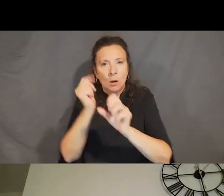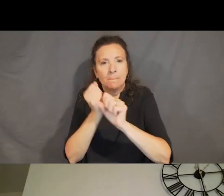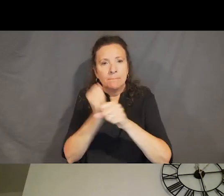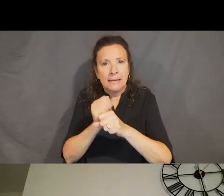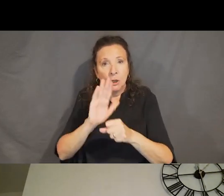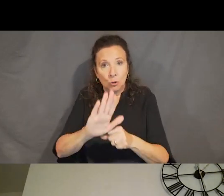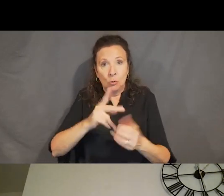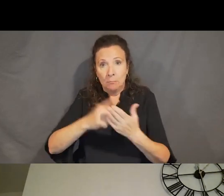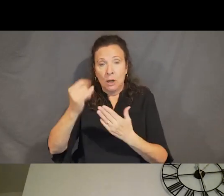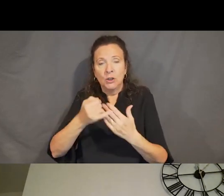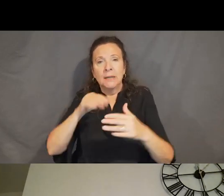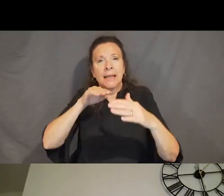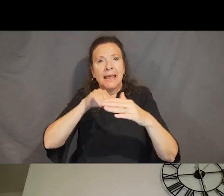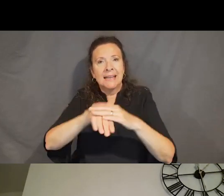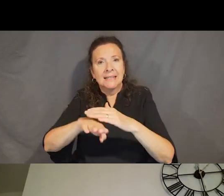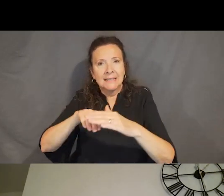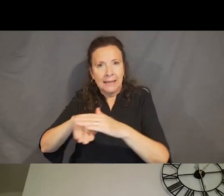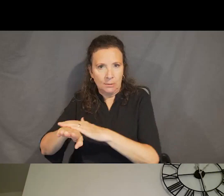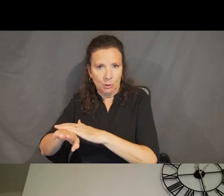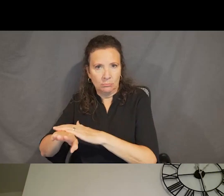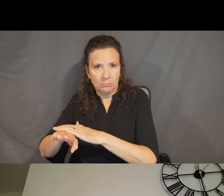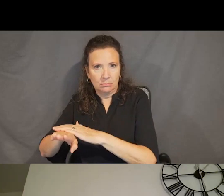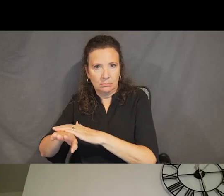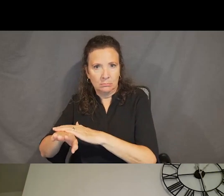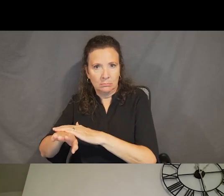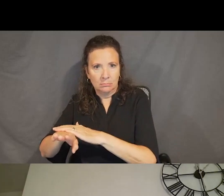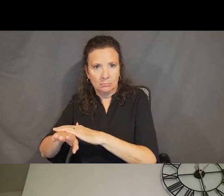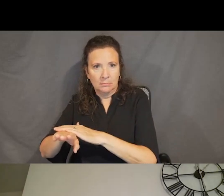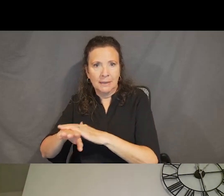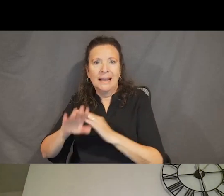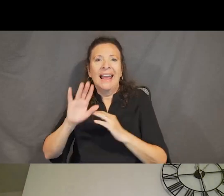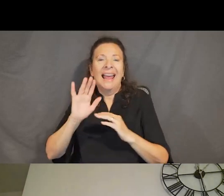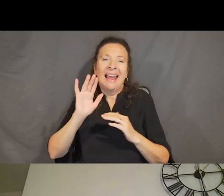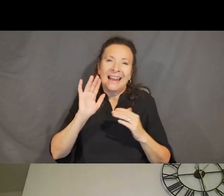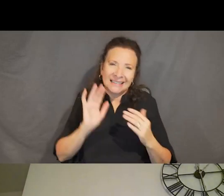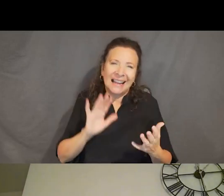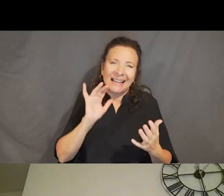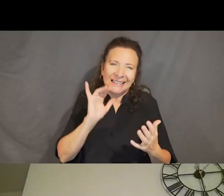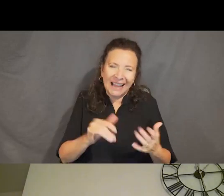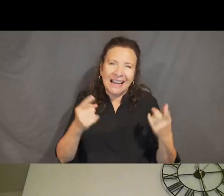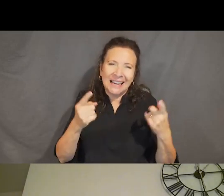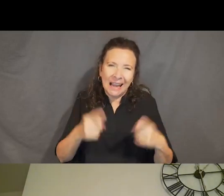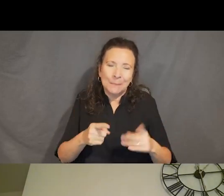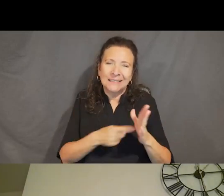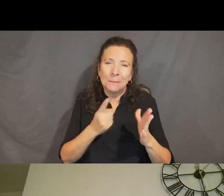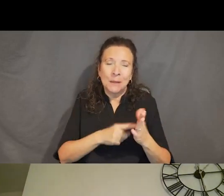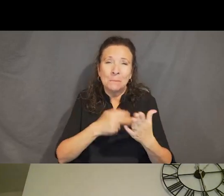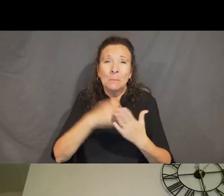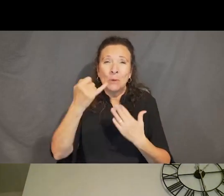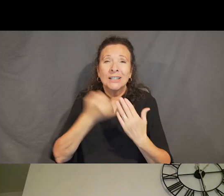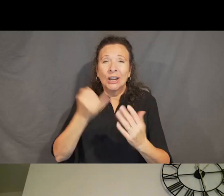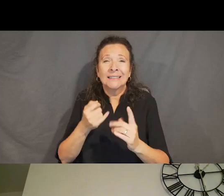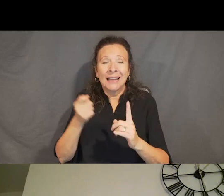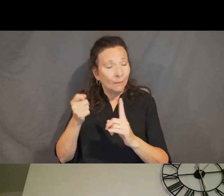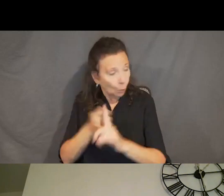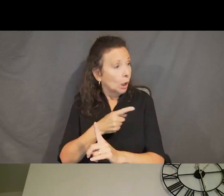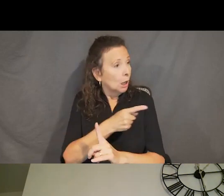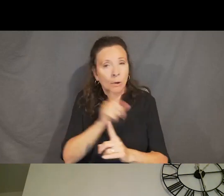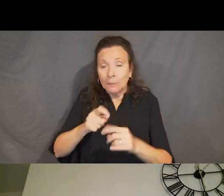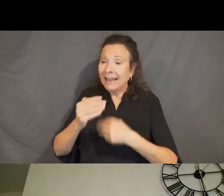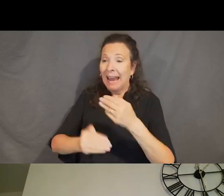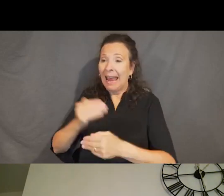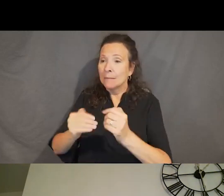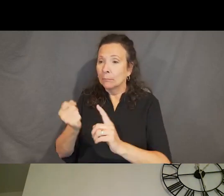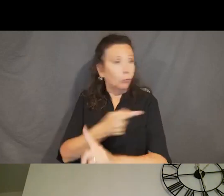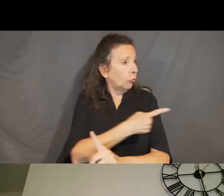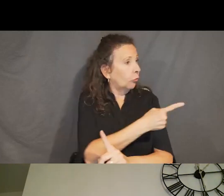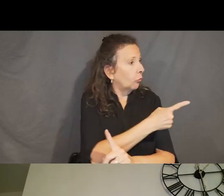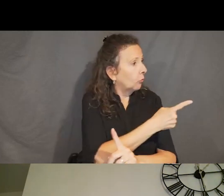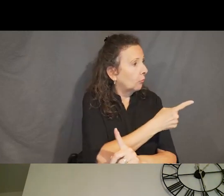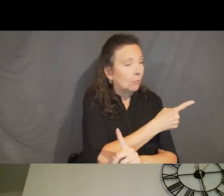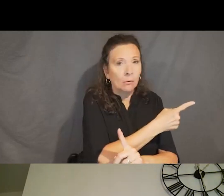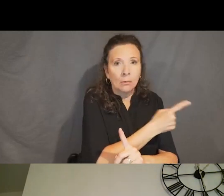usually this is where projects get off track. Because there is -- the project lead does not